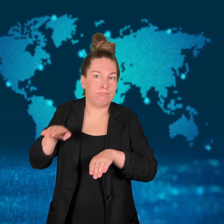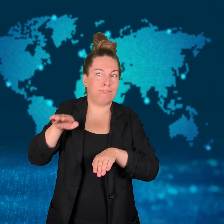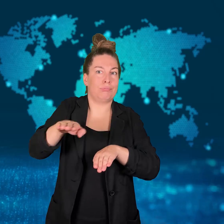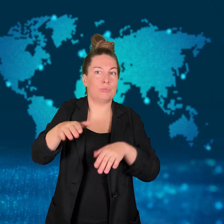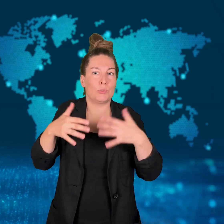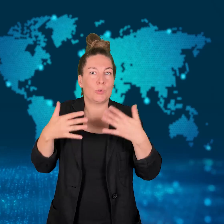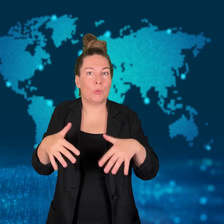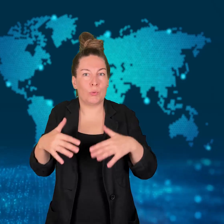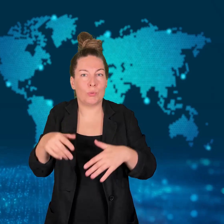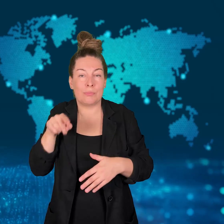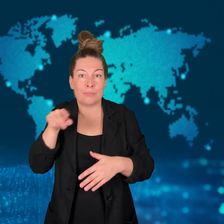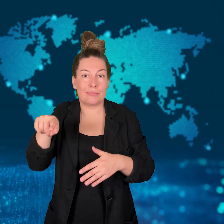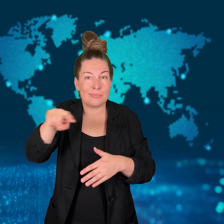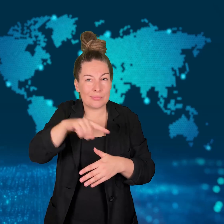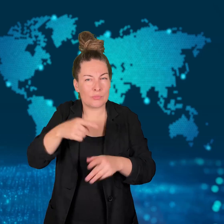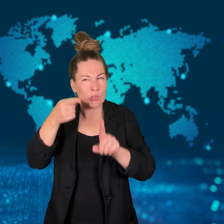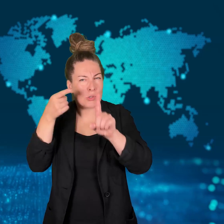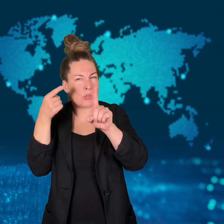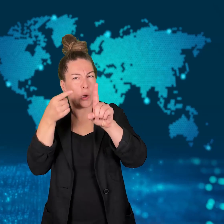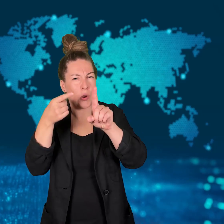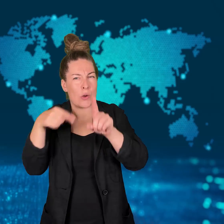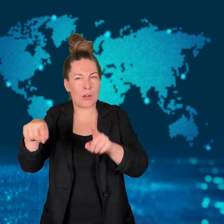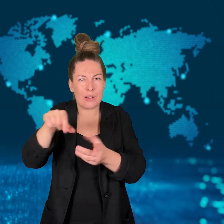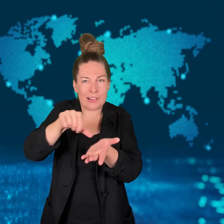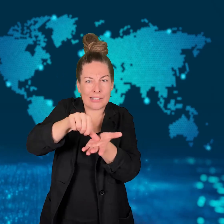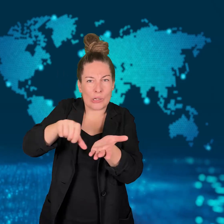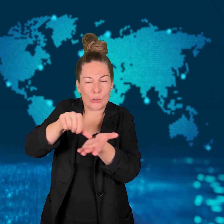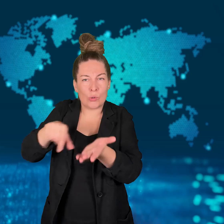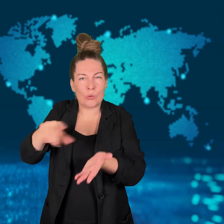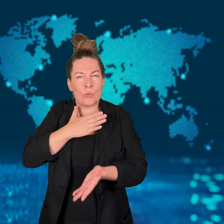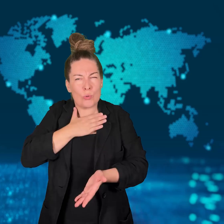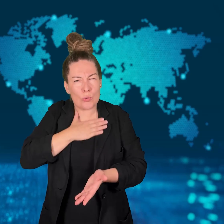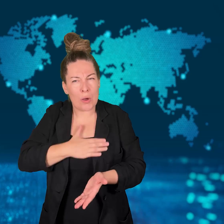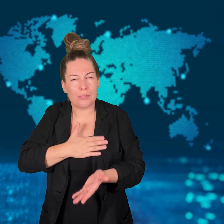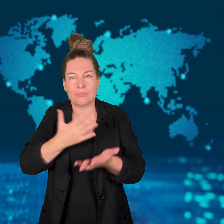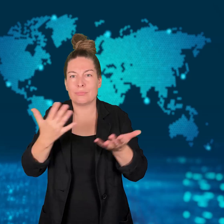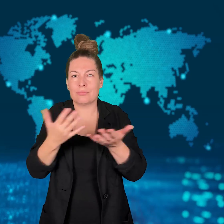Many speak of the surgery as a huge advance